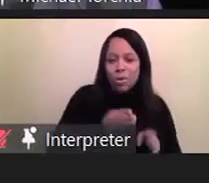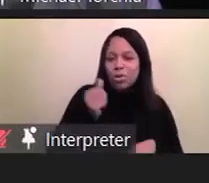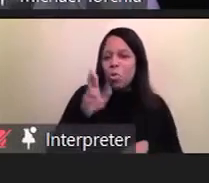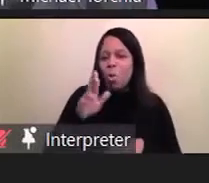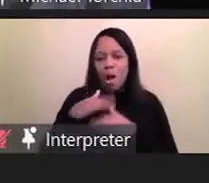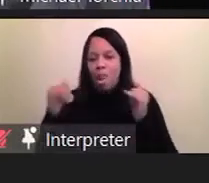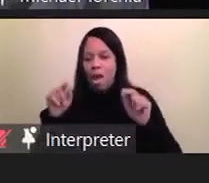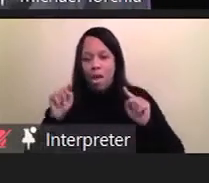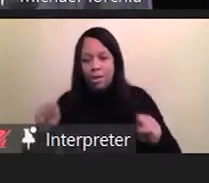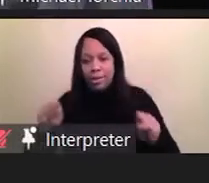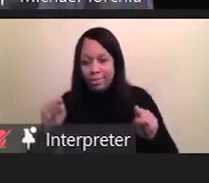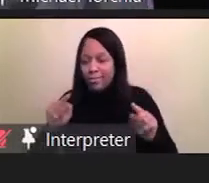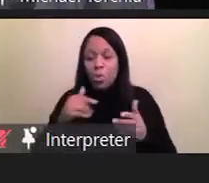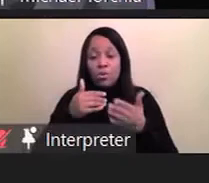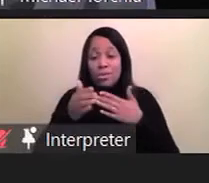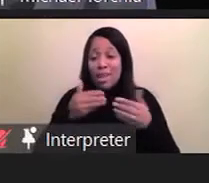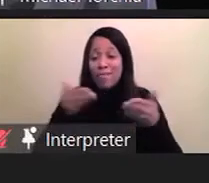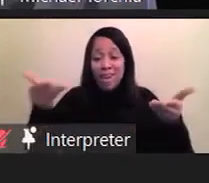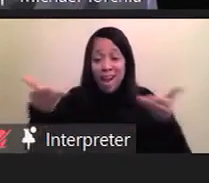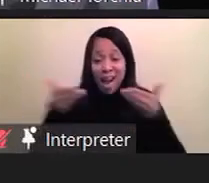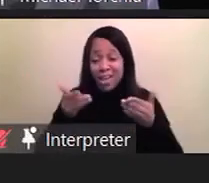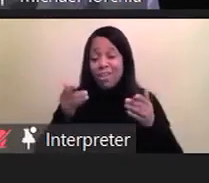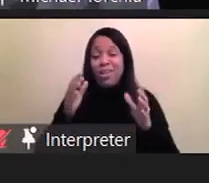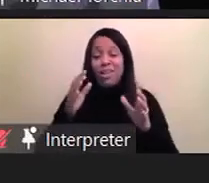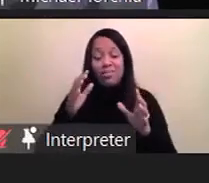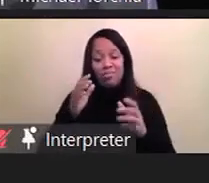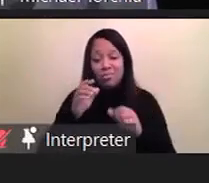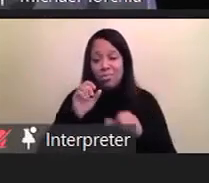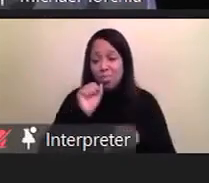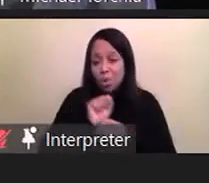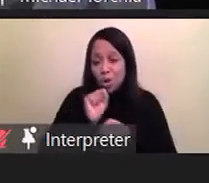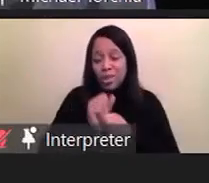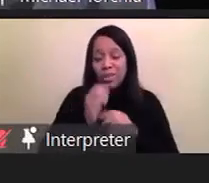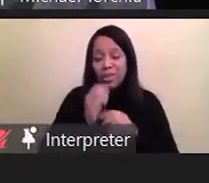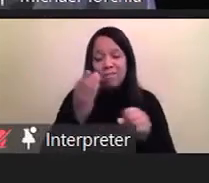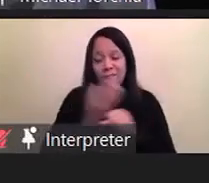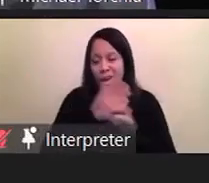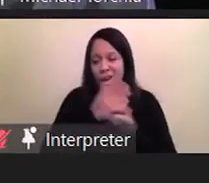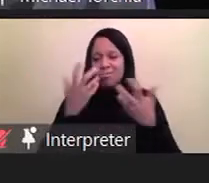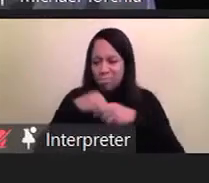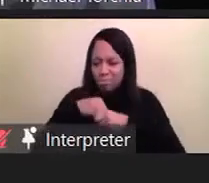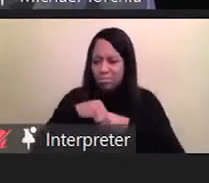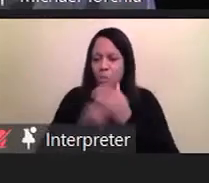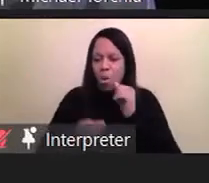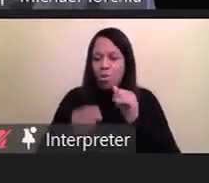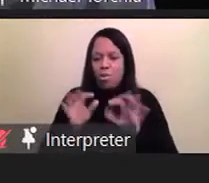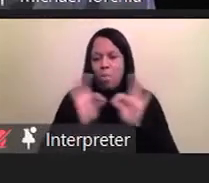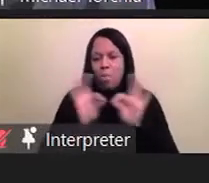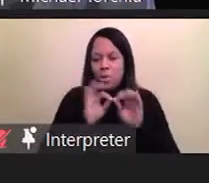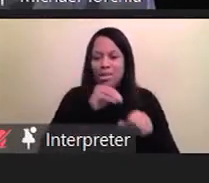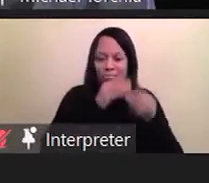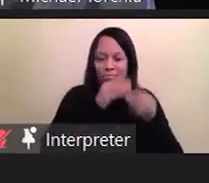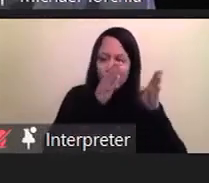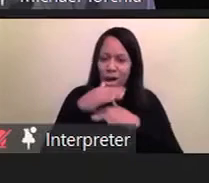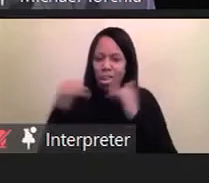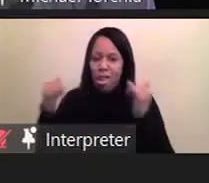or potential employees. As we'll discuss in the particular case studies coming up, the employer's responsibilities